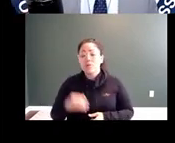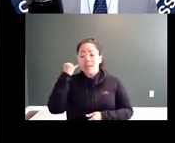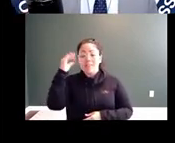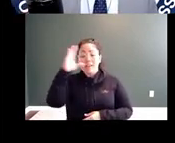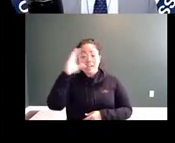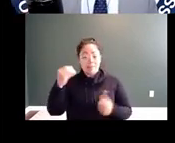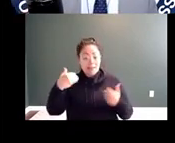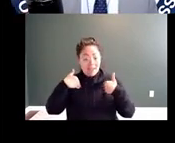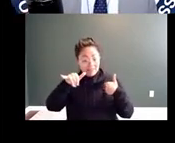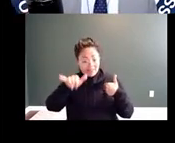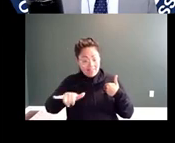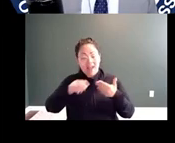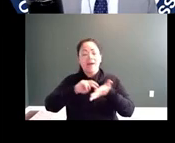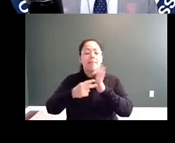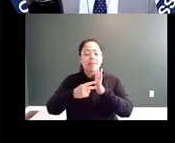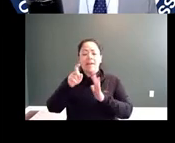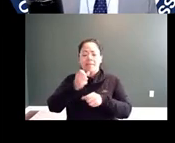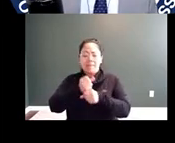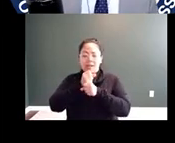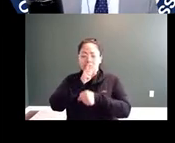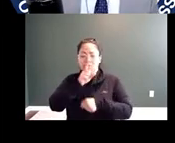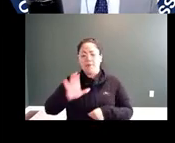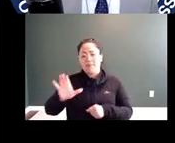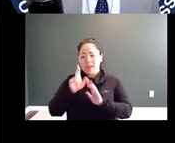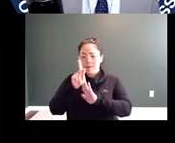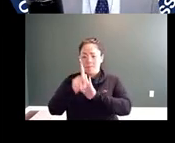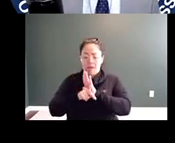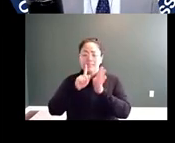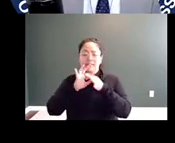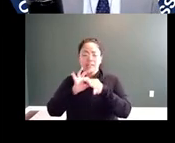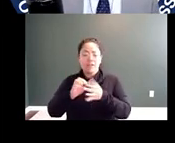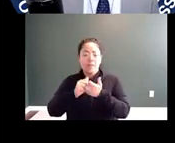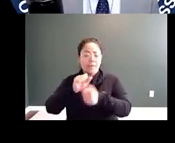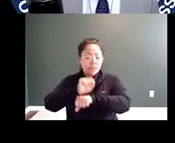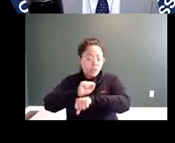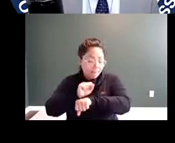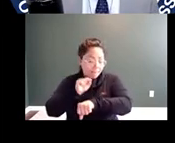then they want to make sure that their policy is job-related and consistent with business necessity,